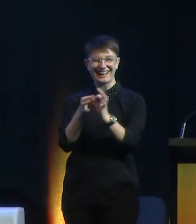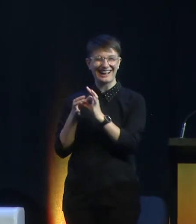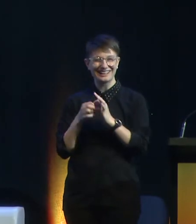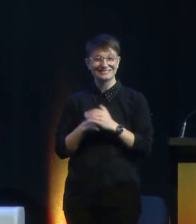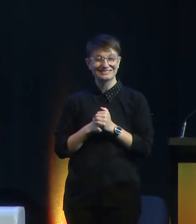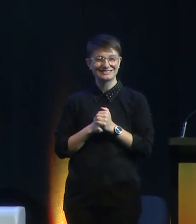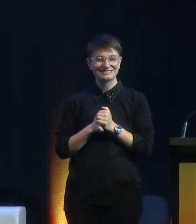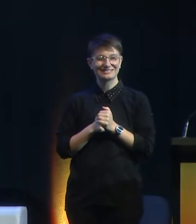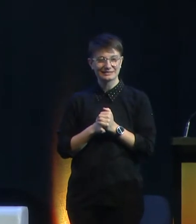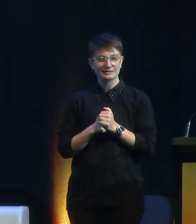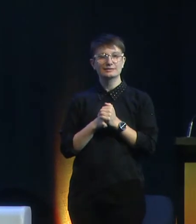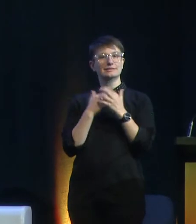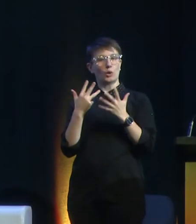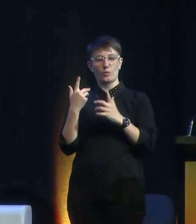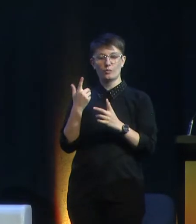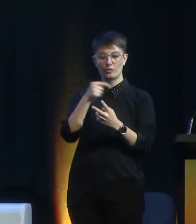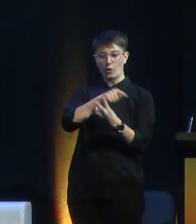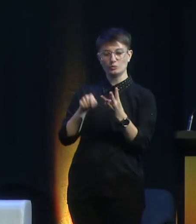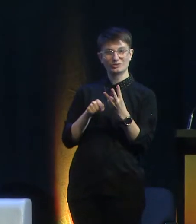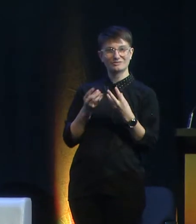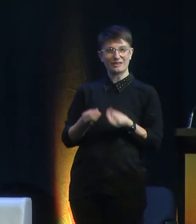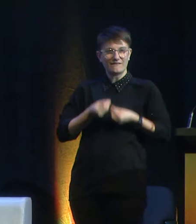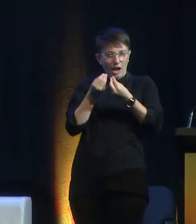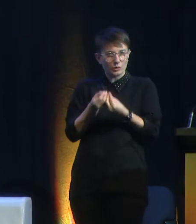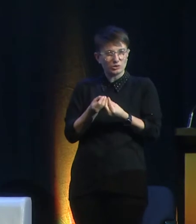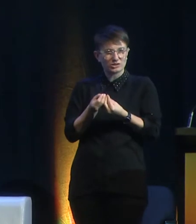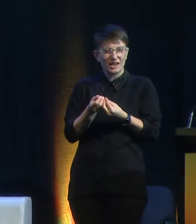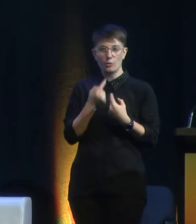they’re values that we, you know, while we may say that they’re Māori values, they're